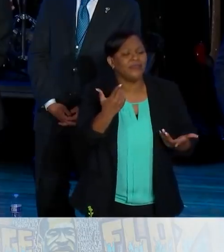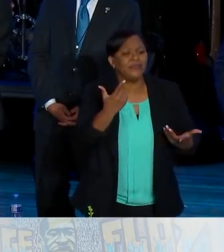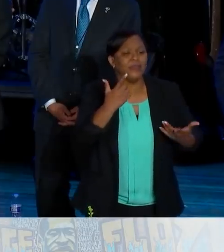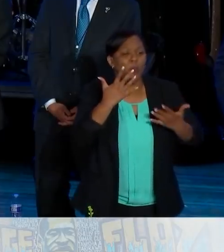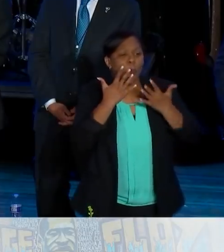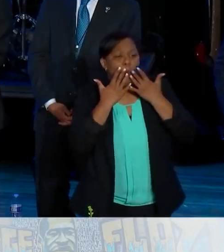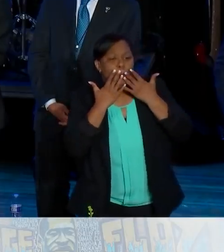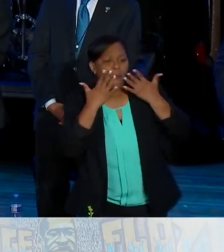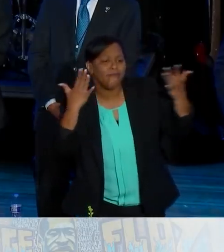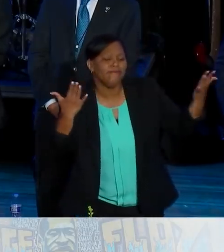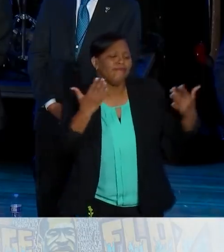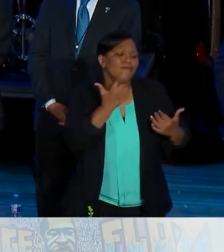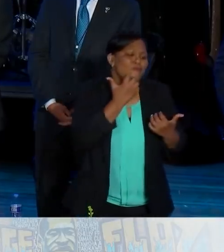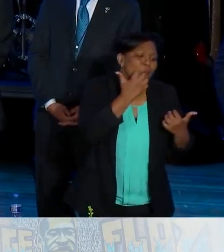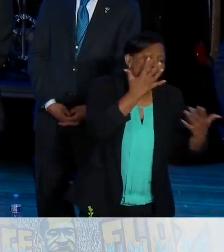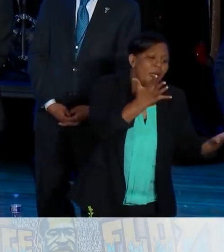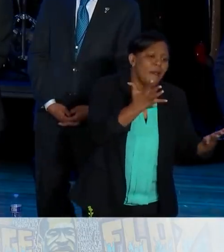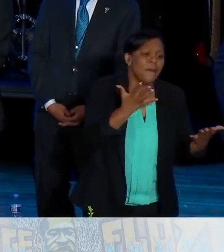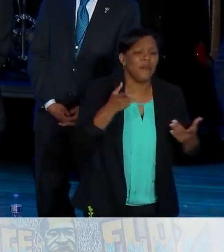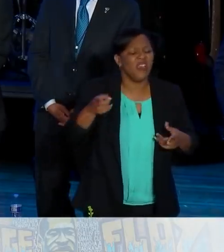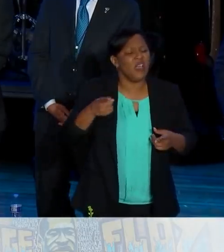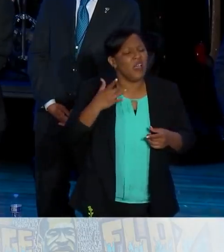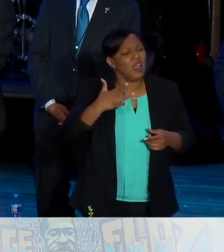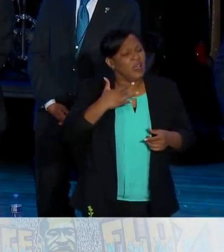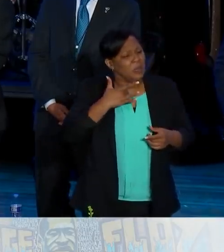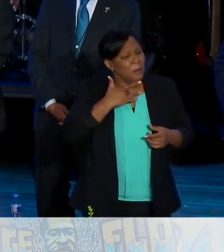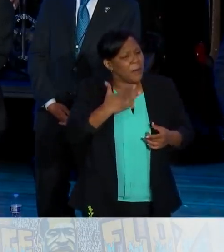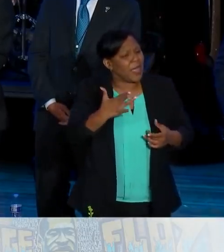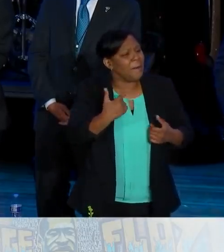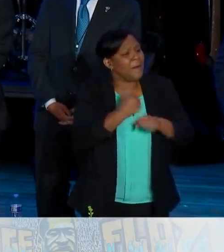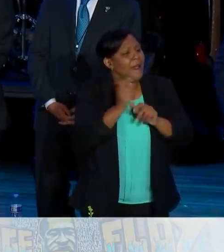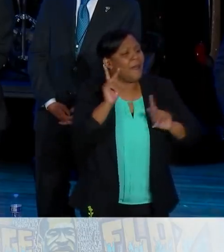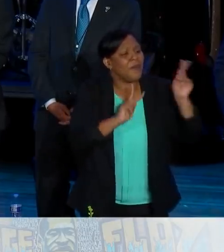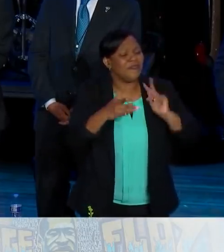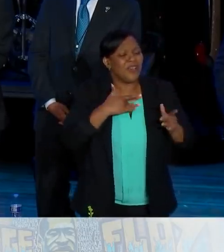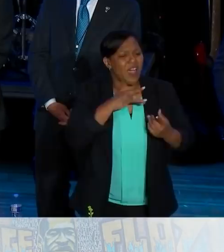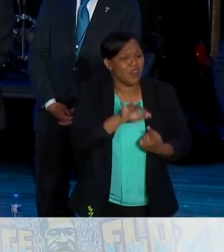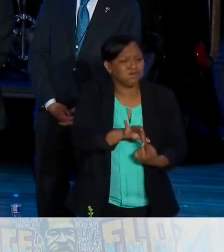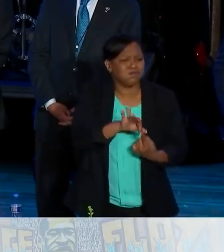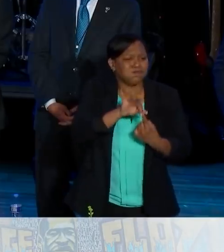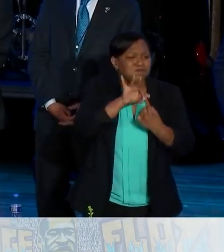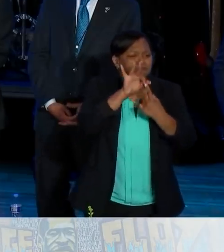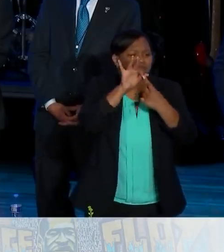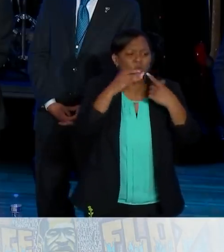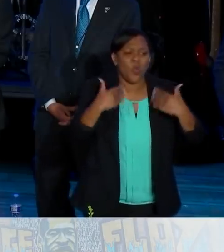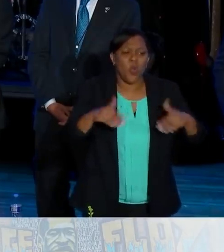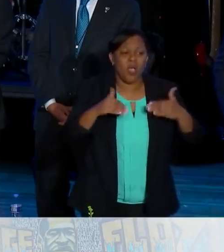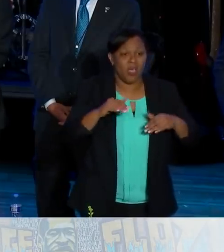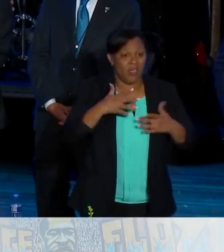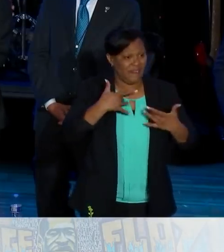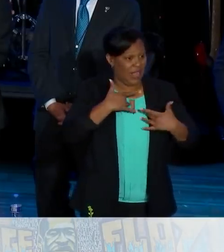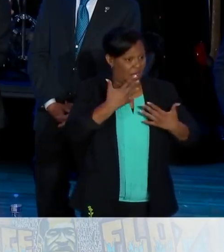AND THAT'S GEORGE WAS SOMEBODY WHO WAS ALWAYS WELCOME AND ALWAYS MADE PEOPLE FEEL LIKE AT THAT THAT THEY WERE SPECIAL, AND